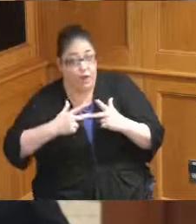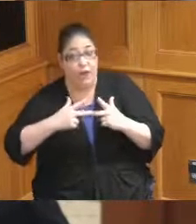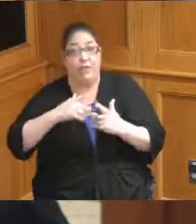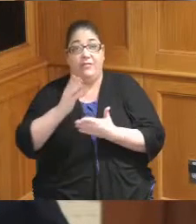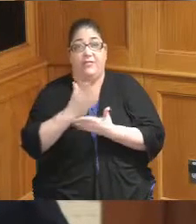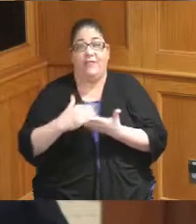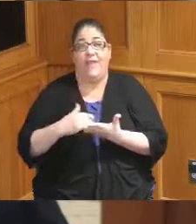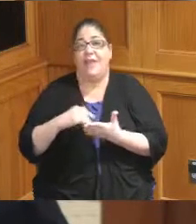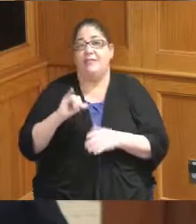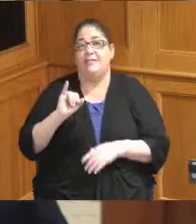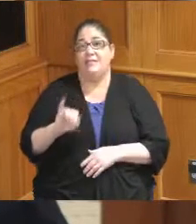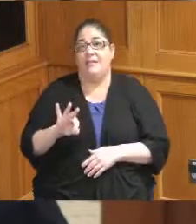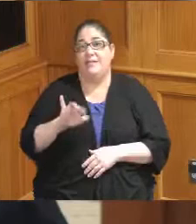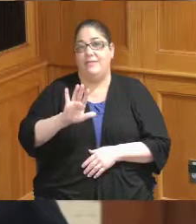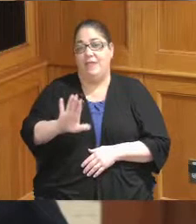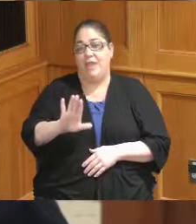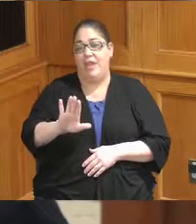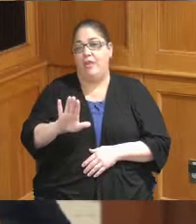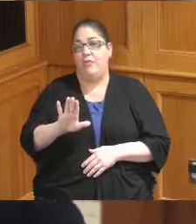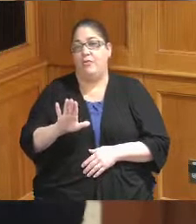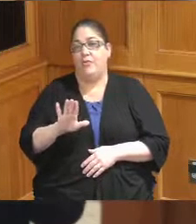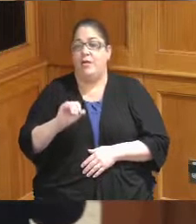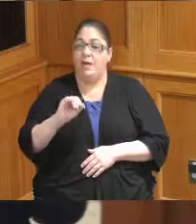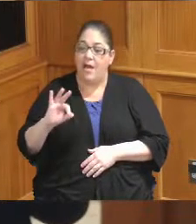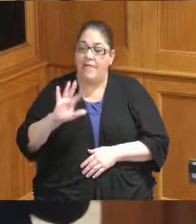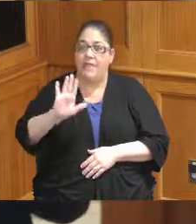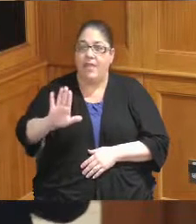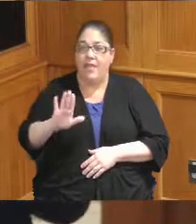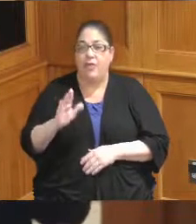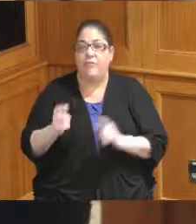the Muddy Creek FEMA property acquisition and flood plain reconfiguration project